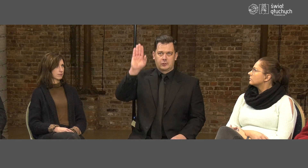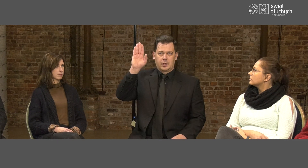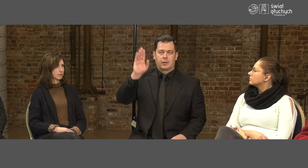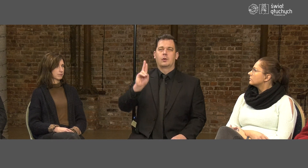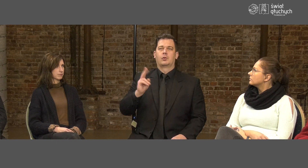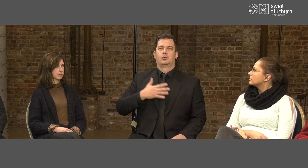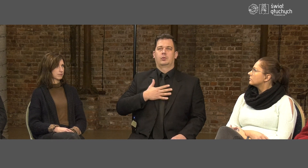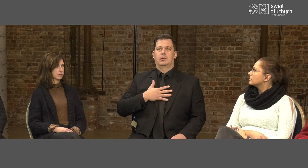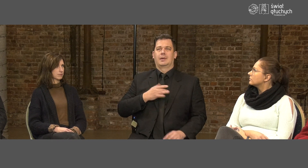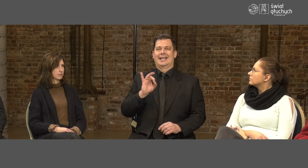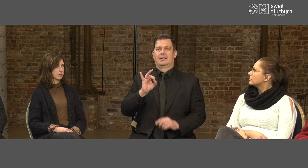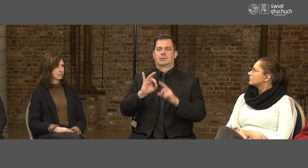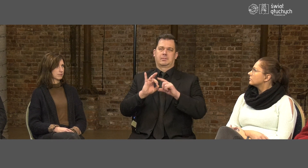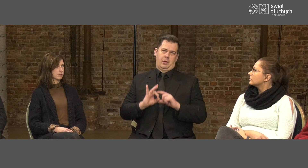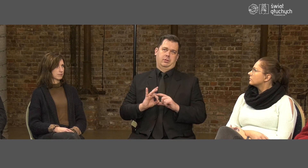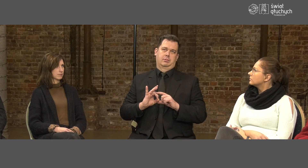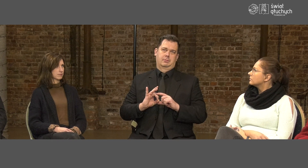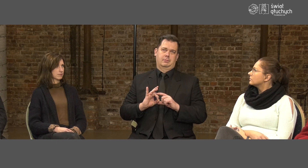Who identifies as deaf with a lowercase "d"?